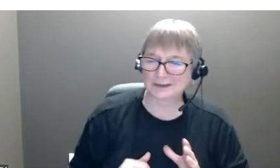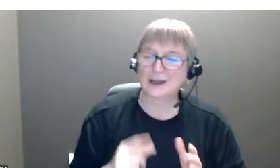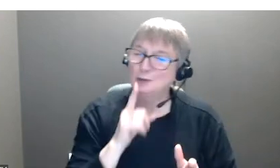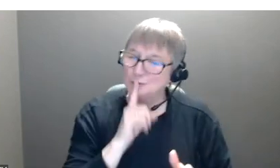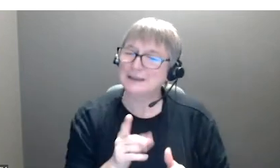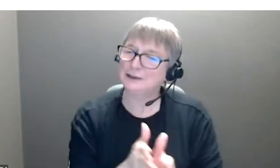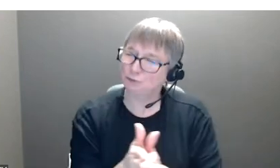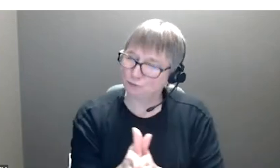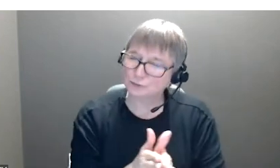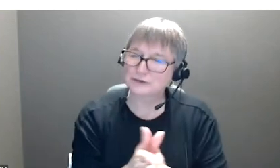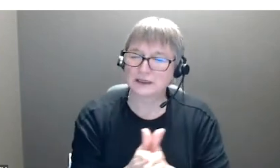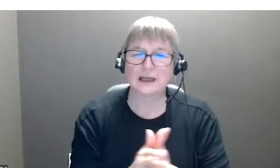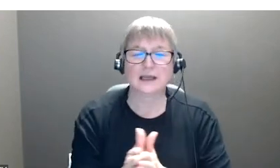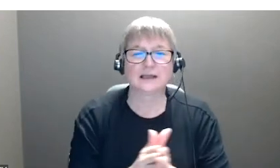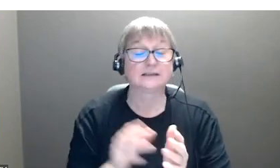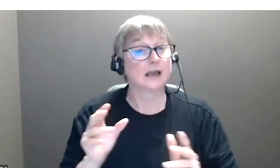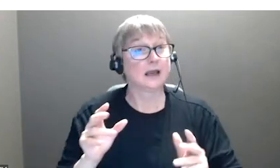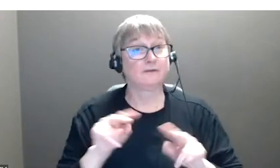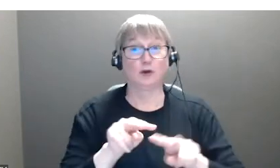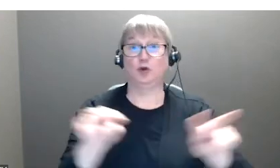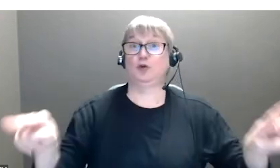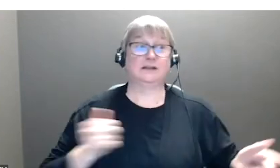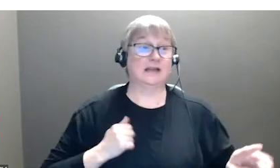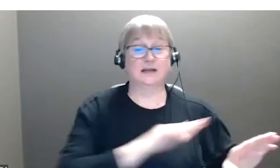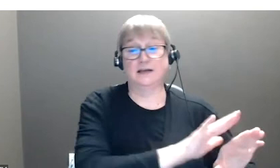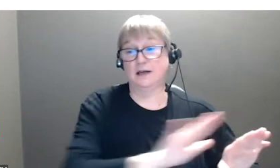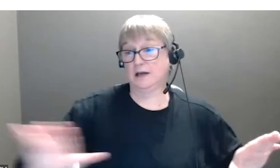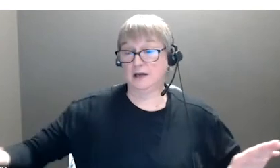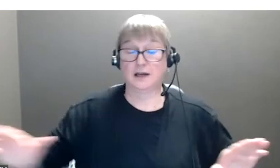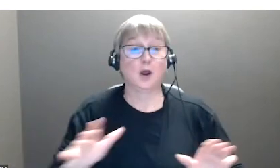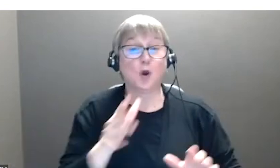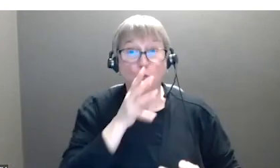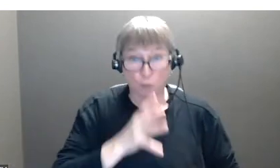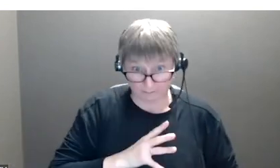representation of women with disabilities is higher at 55%, in comparison to men at 45%,